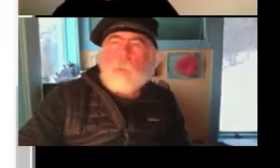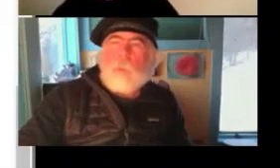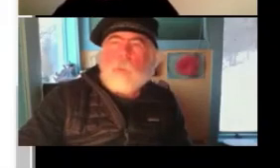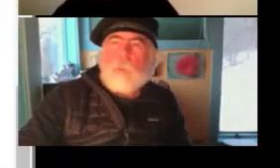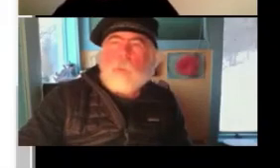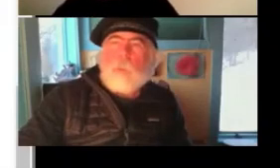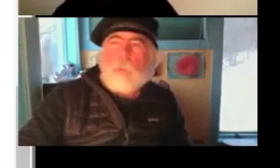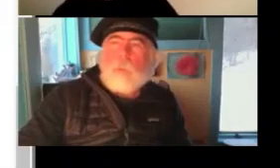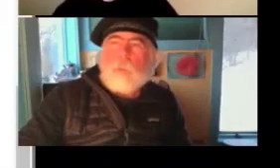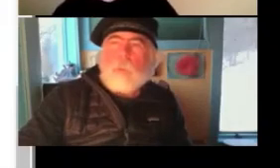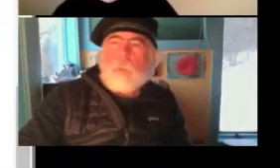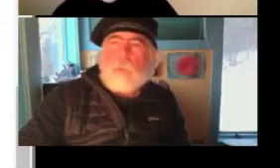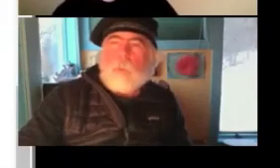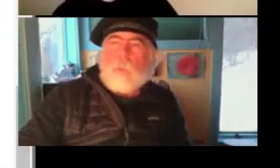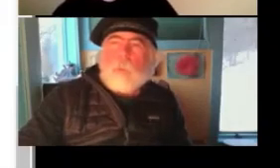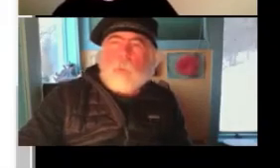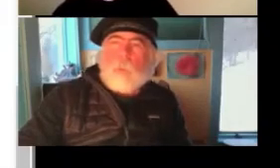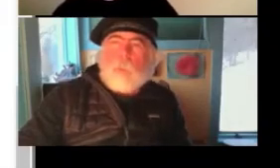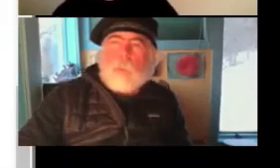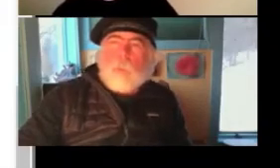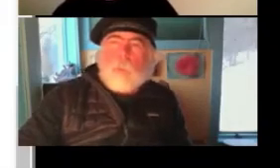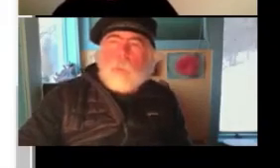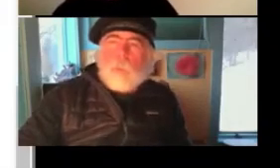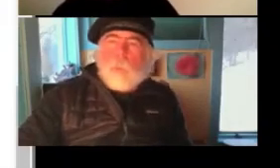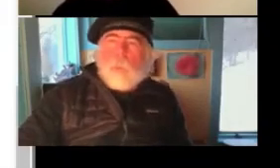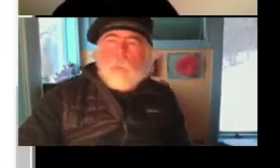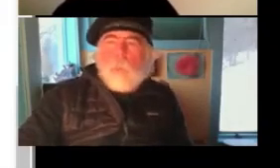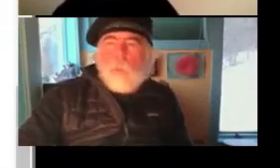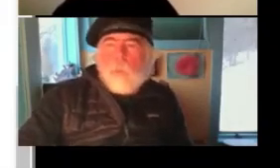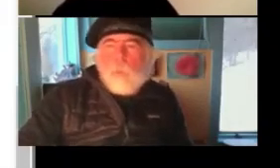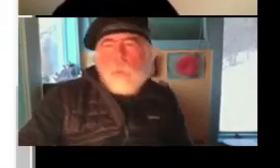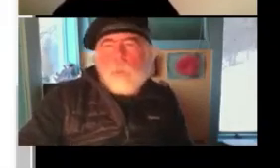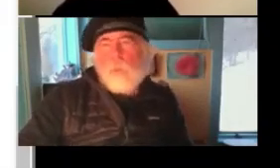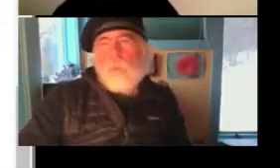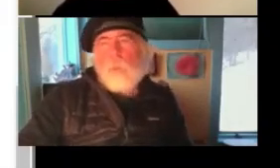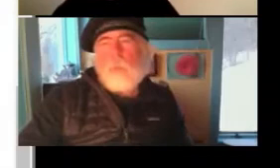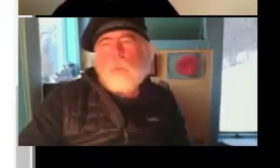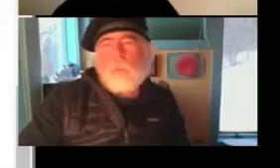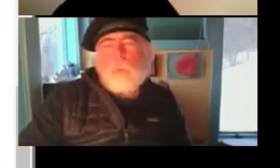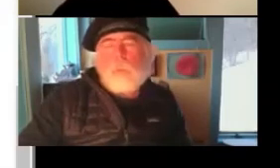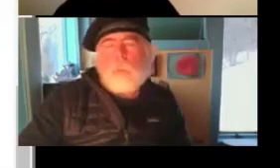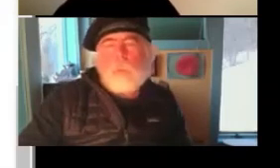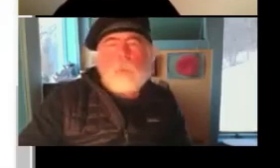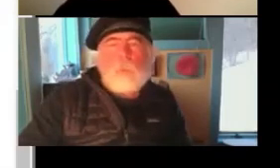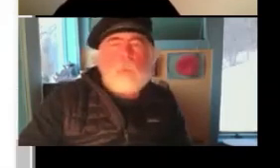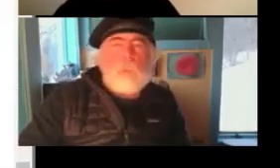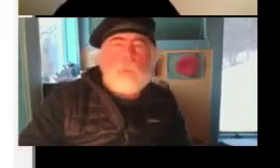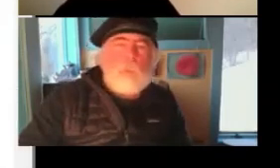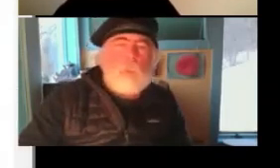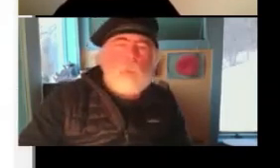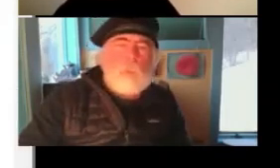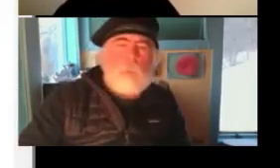You can upload up to 10 media samples. Lastly, there's an optional resume section